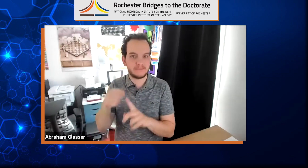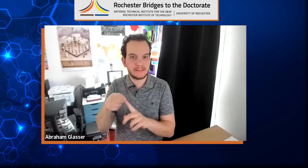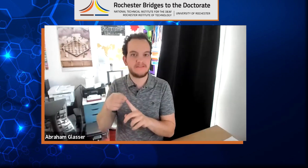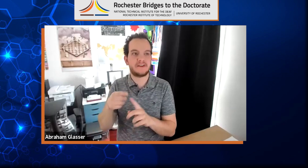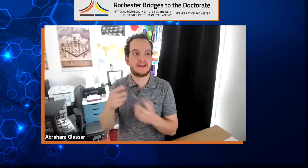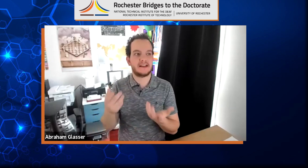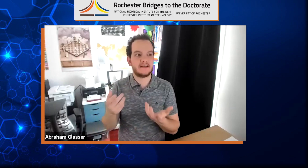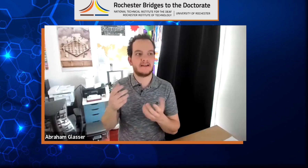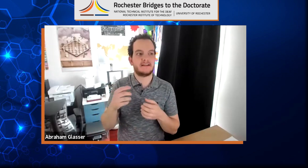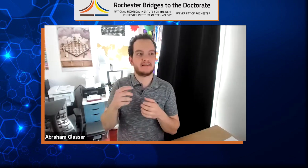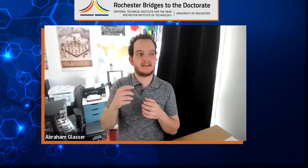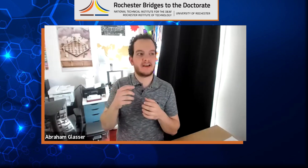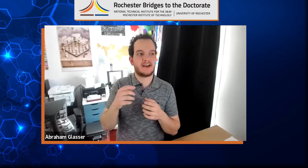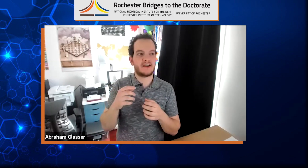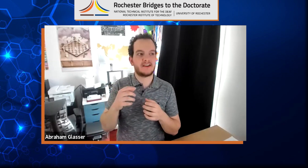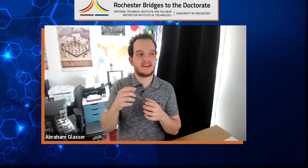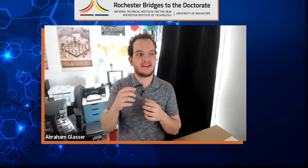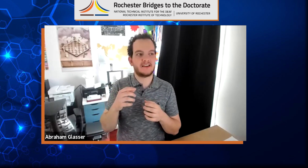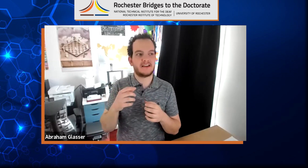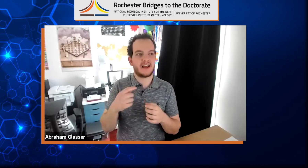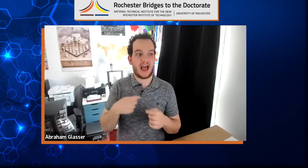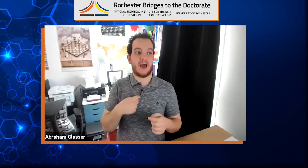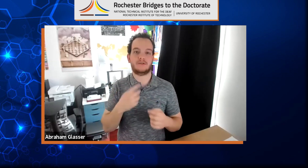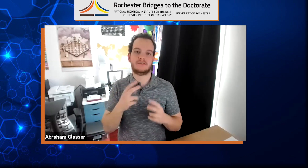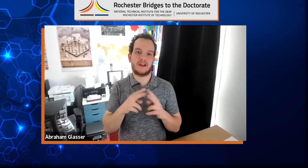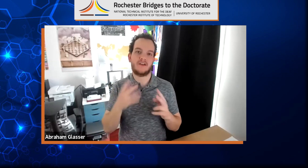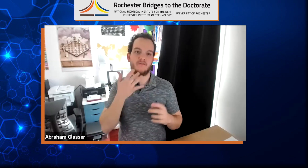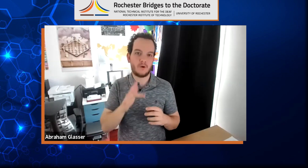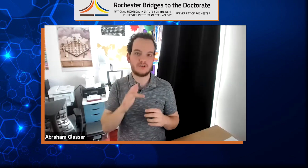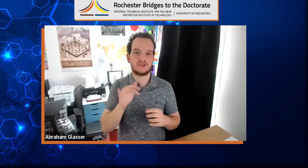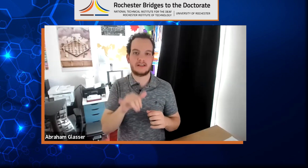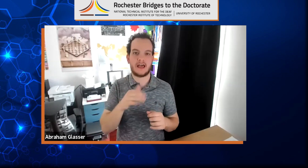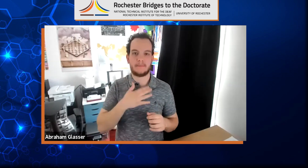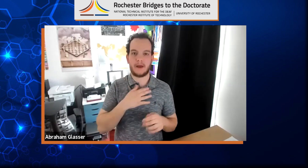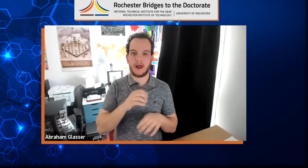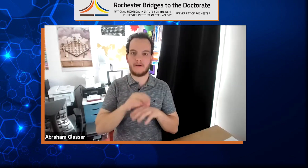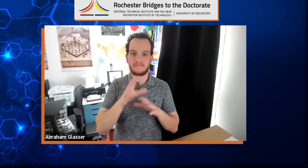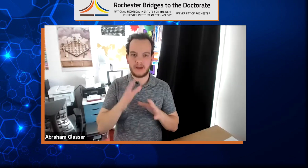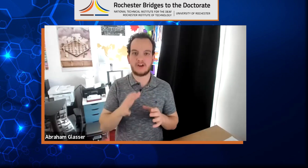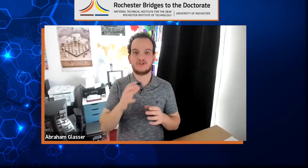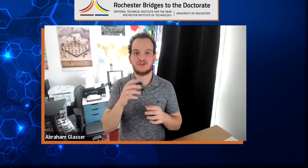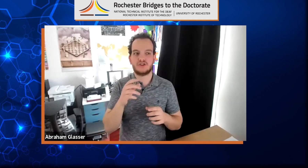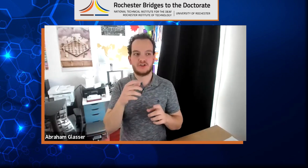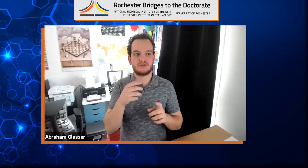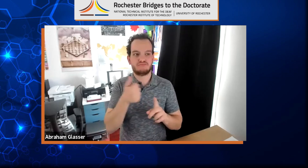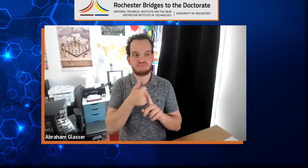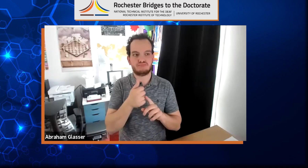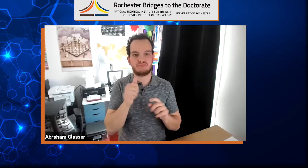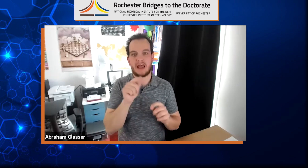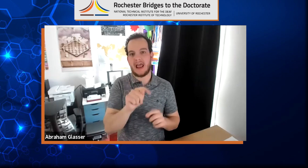For hard-of-hearing and Deaf individuals specifically...